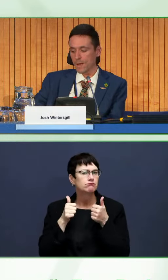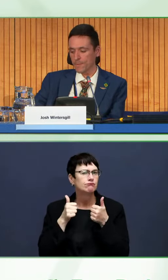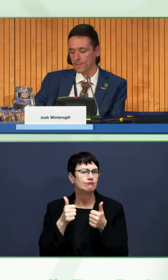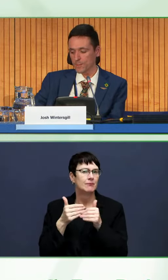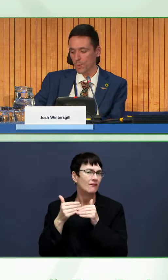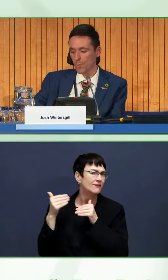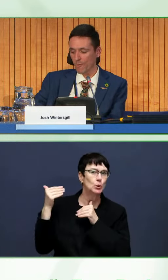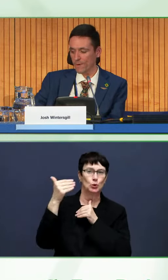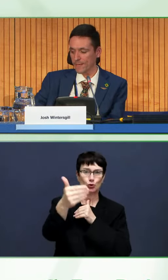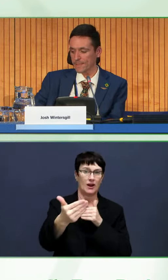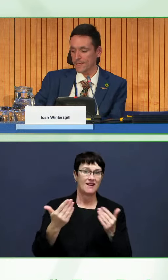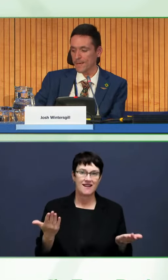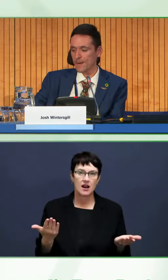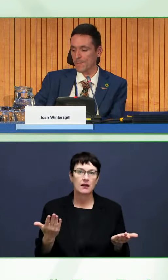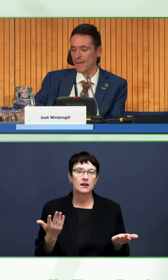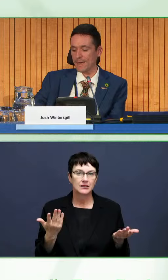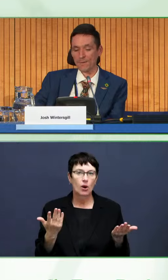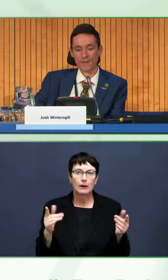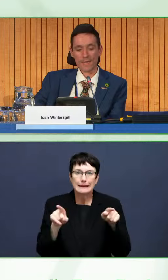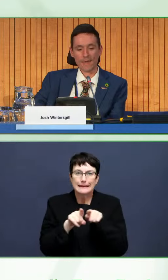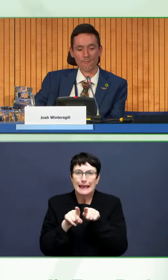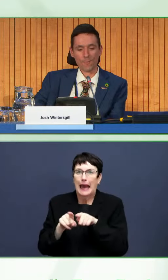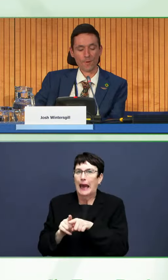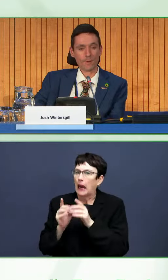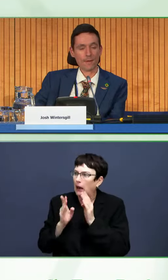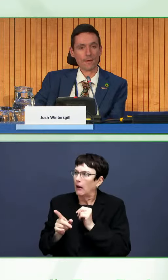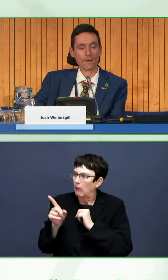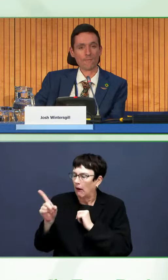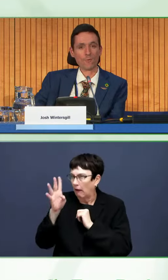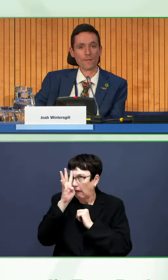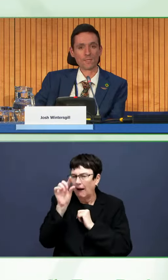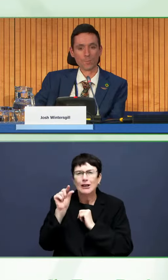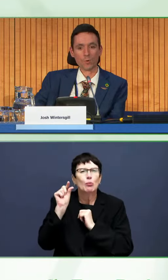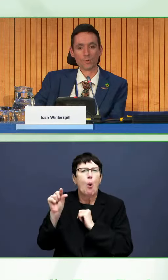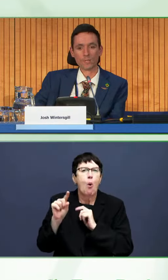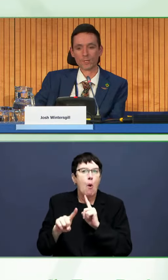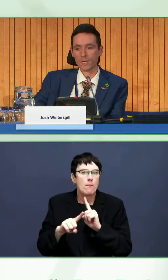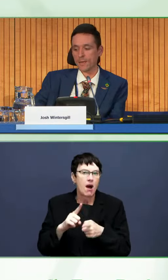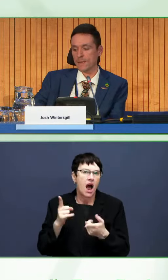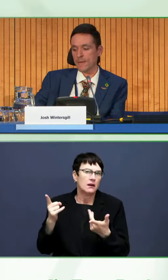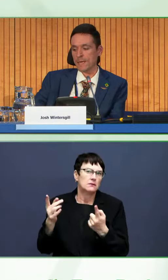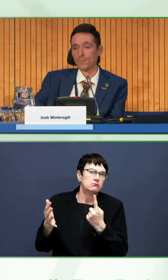I'm going to stop waffling and thank everybody for their support this year.